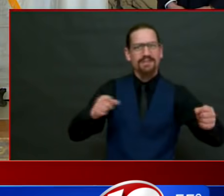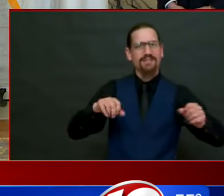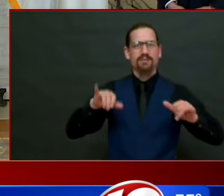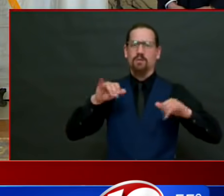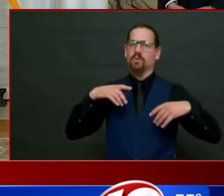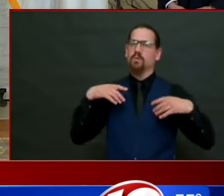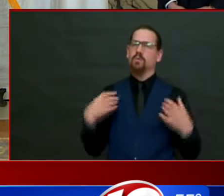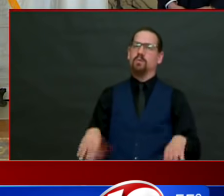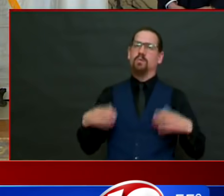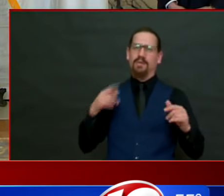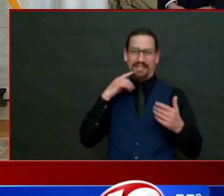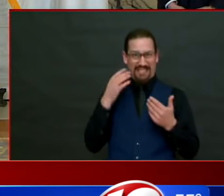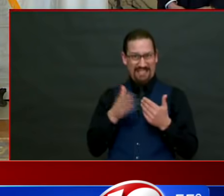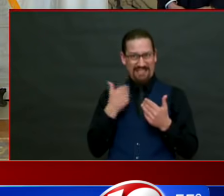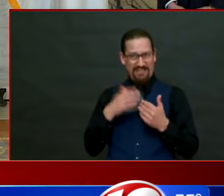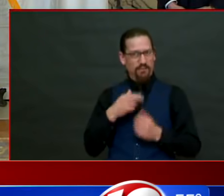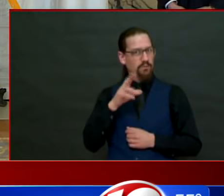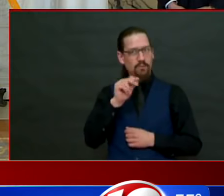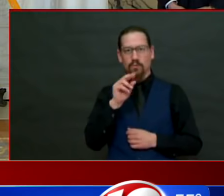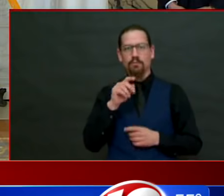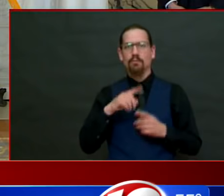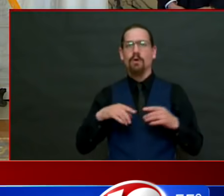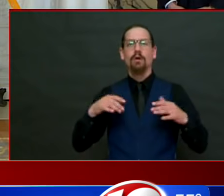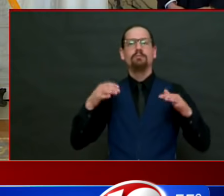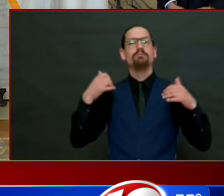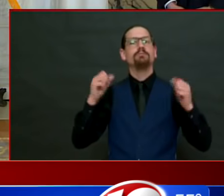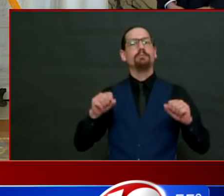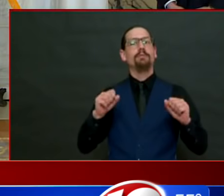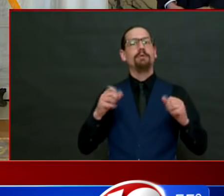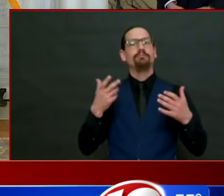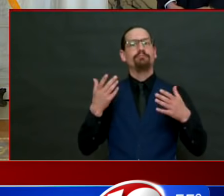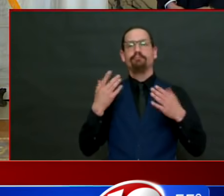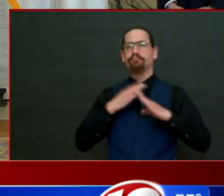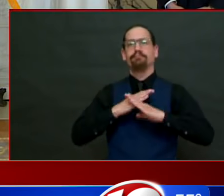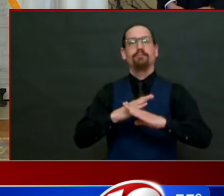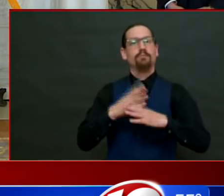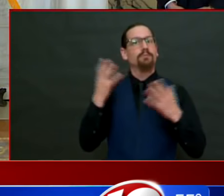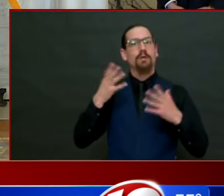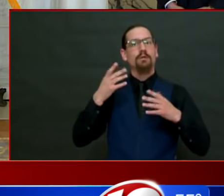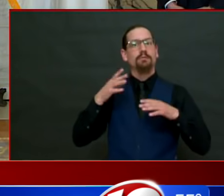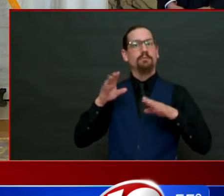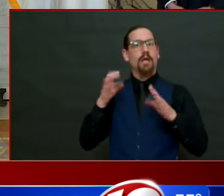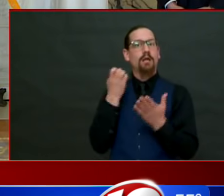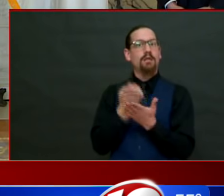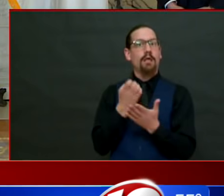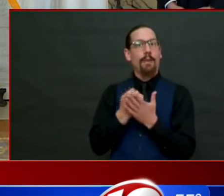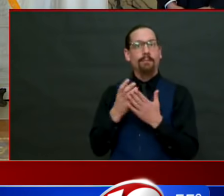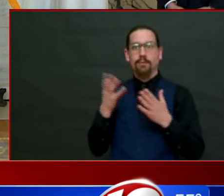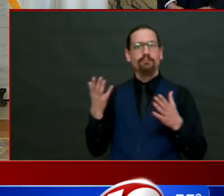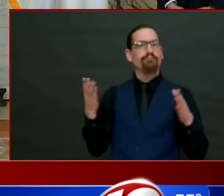THAT REQUIRES A LOT OF TESTING, BUT IT IS THE BEST WAY TO MAKE SURE WE NEVER AGAIN HAVE TO SHUT DOWN.